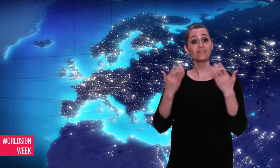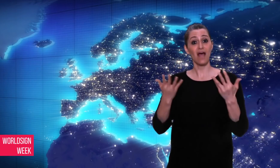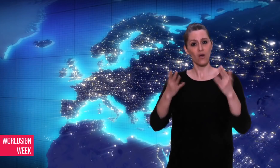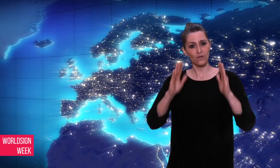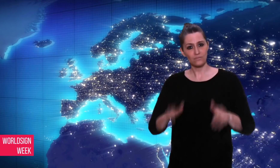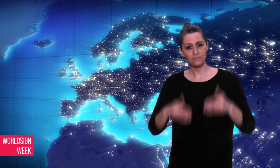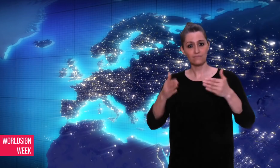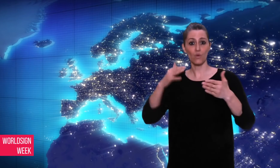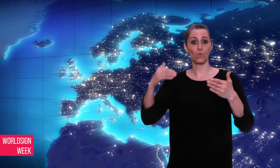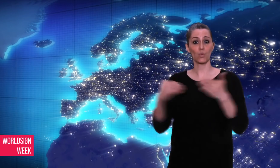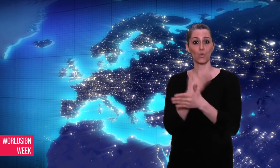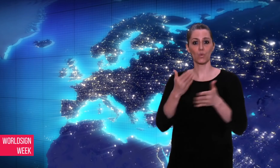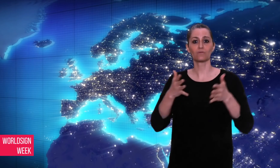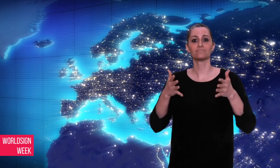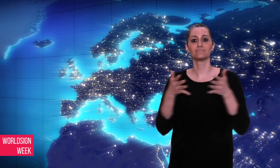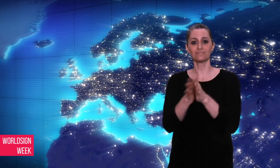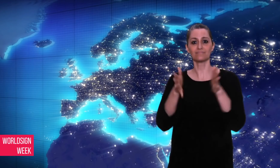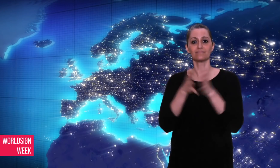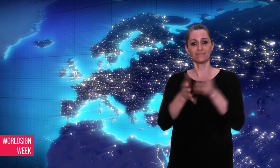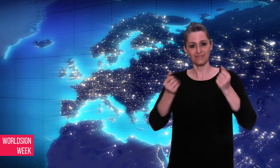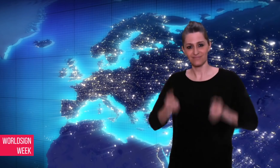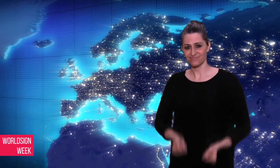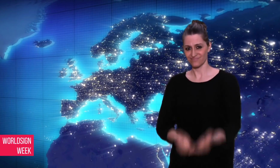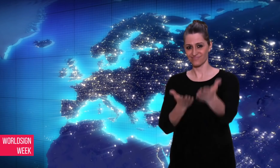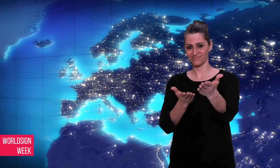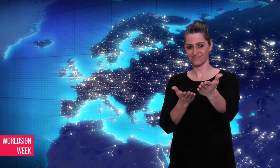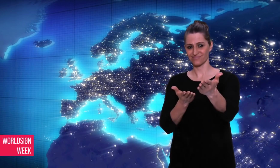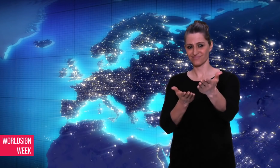Now, let’s go to next story.